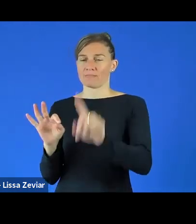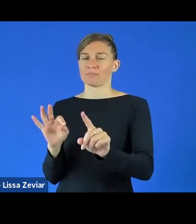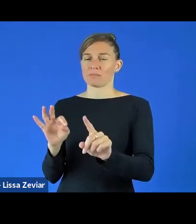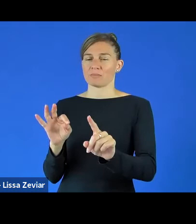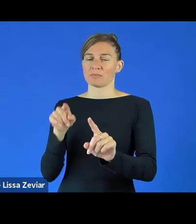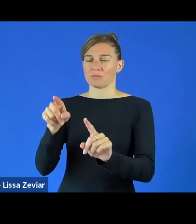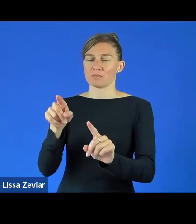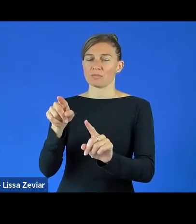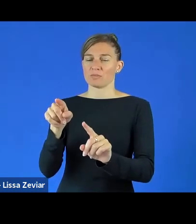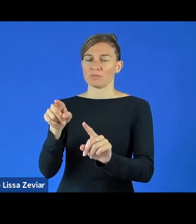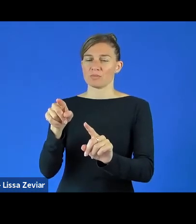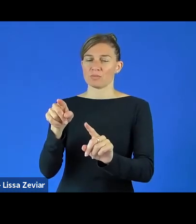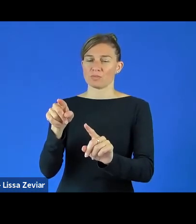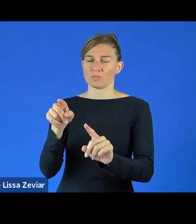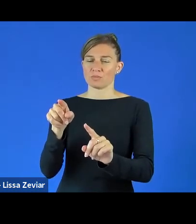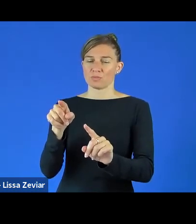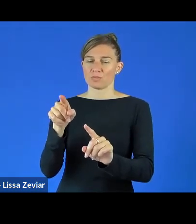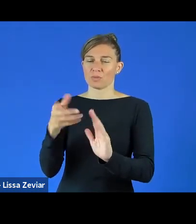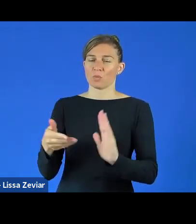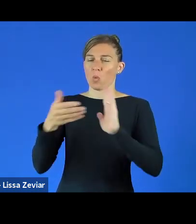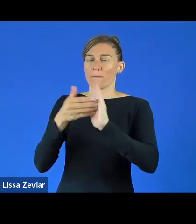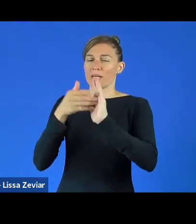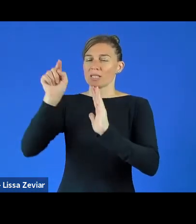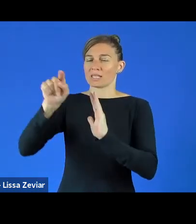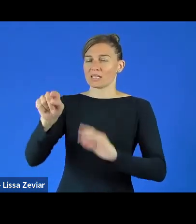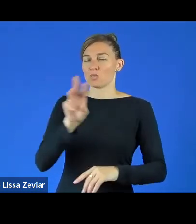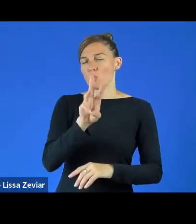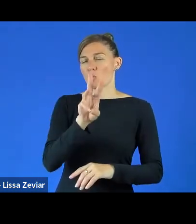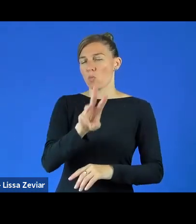because we will ensure that, in the case of web accessibility,